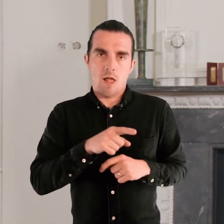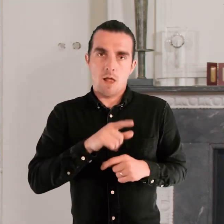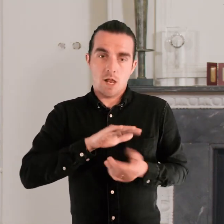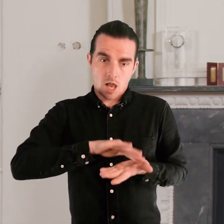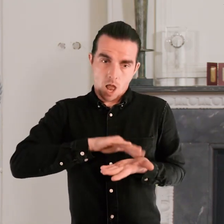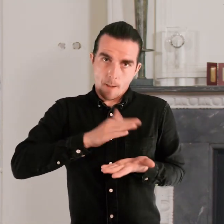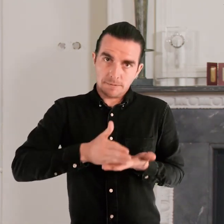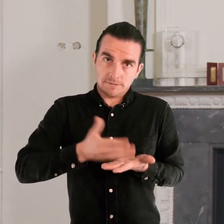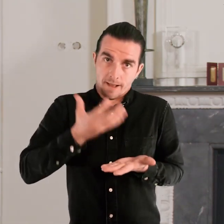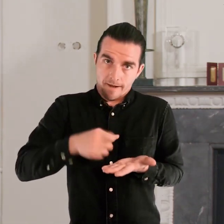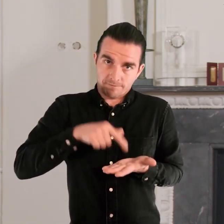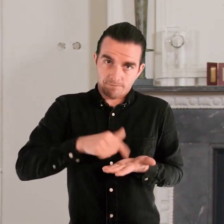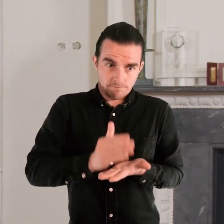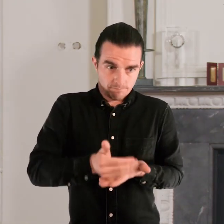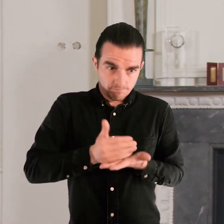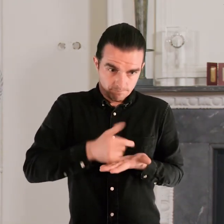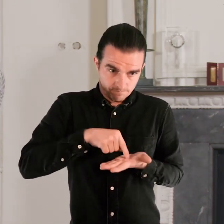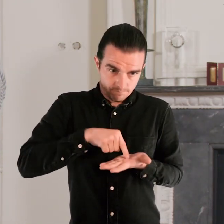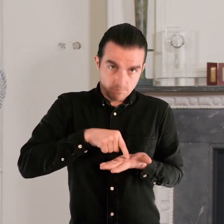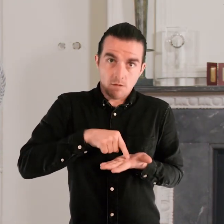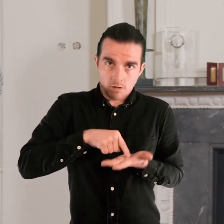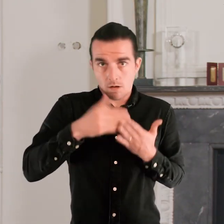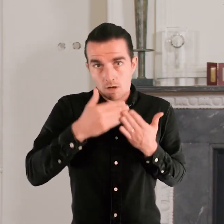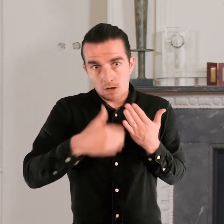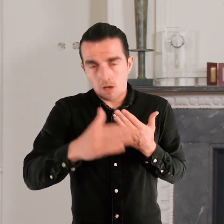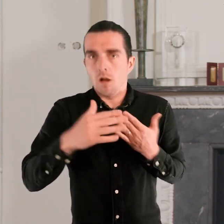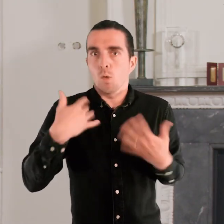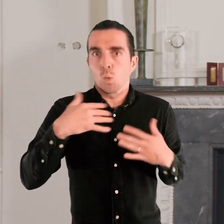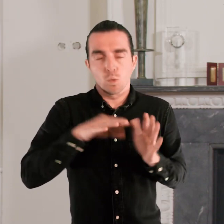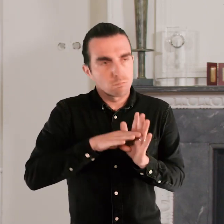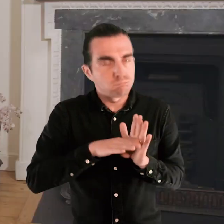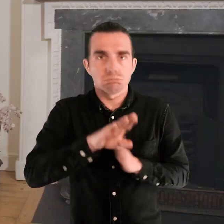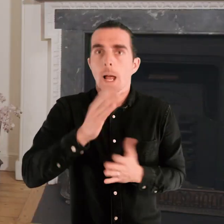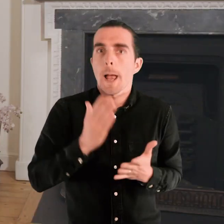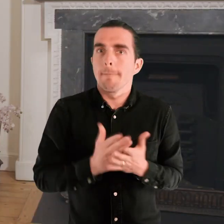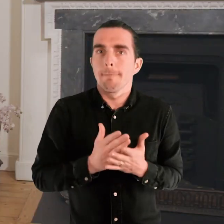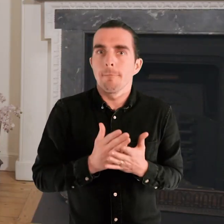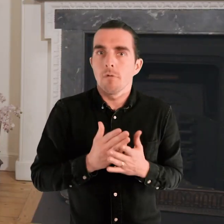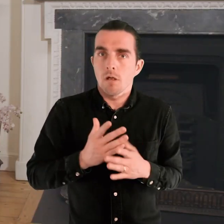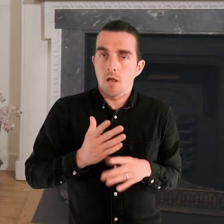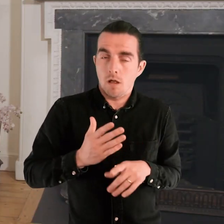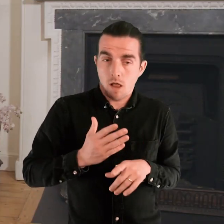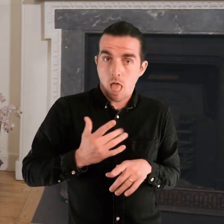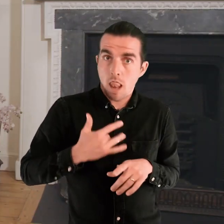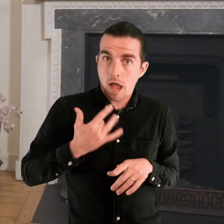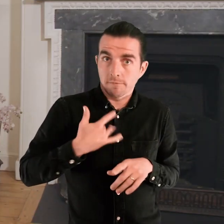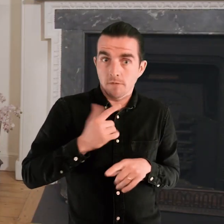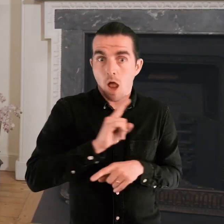that having a small amount of capital at the beginning of your life can help transform your life at a later stage.